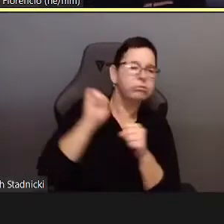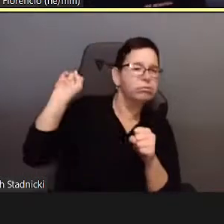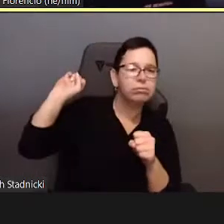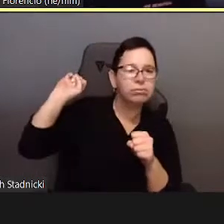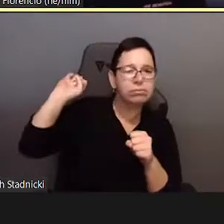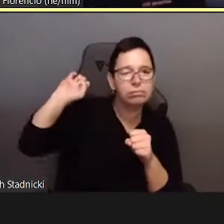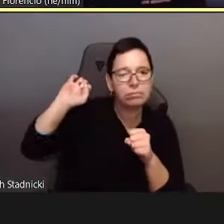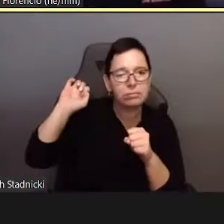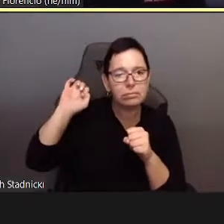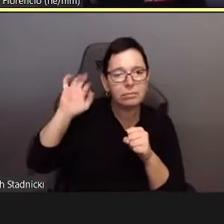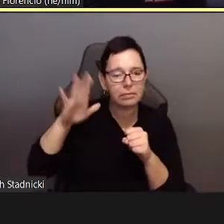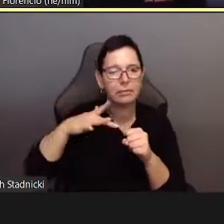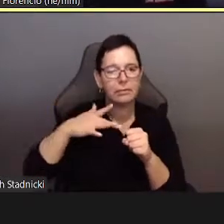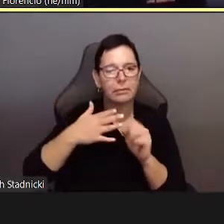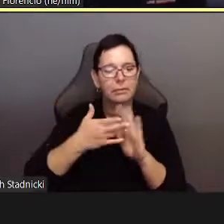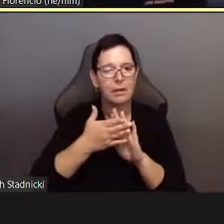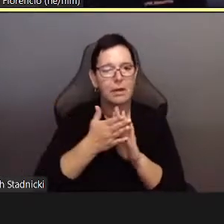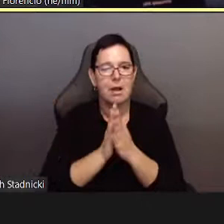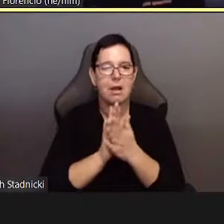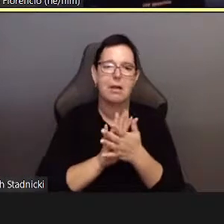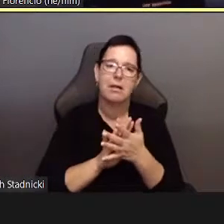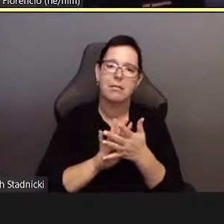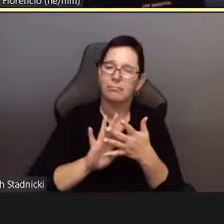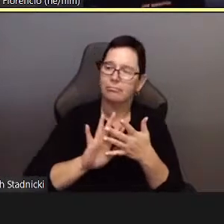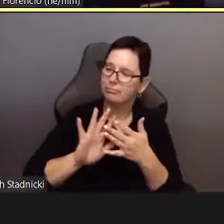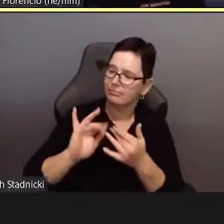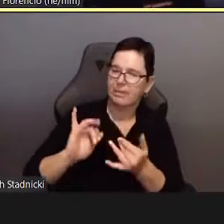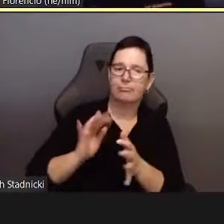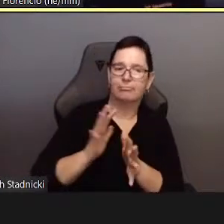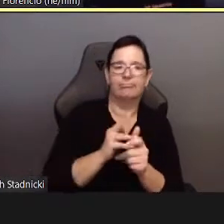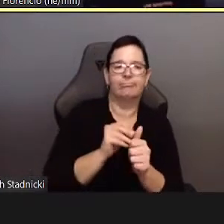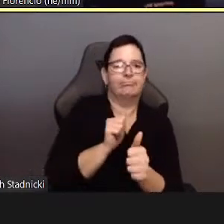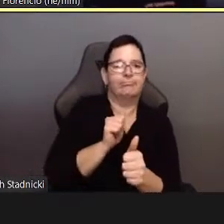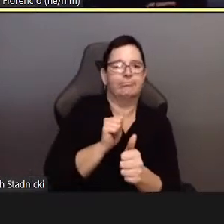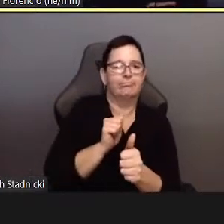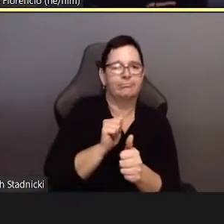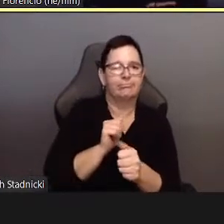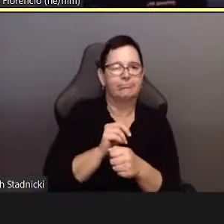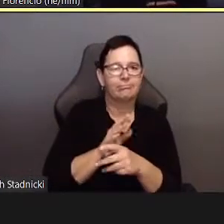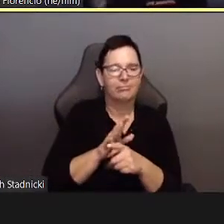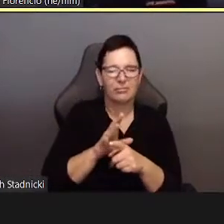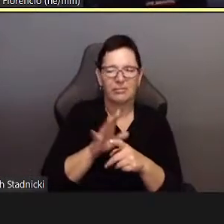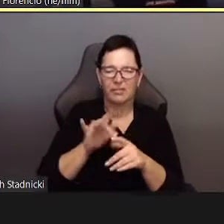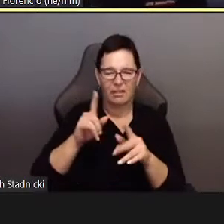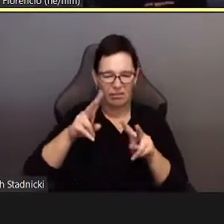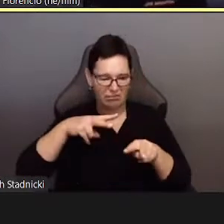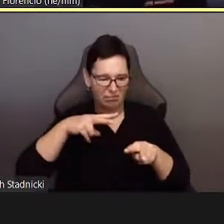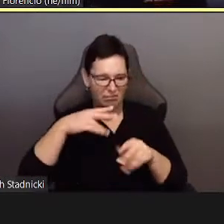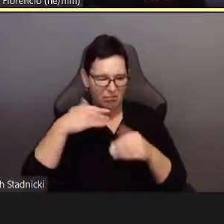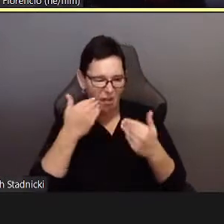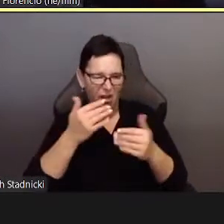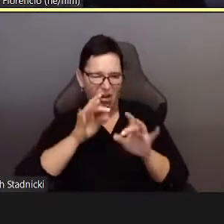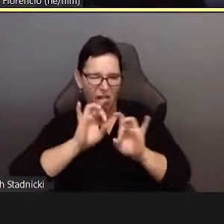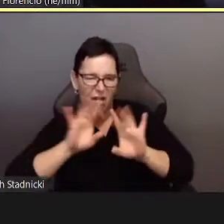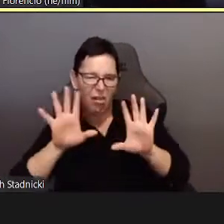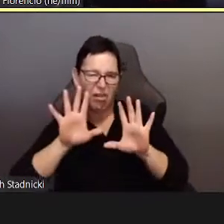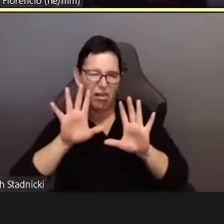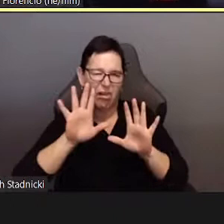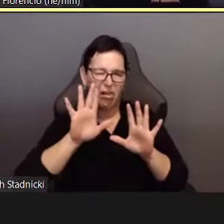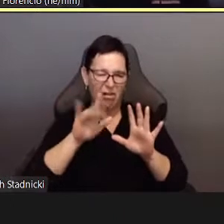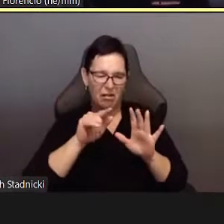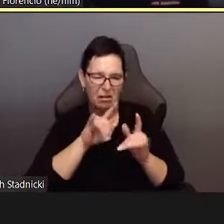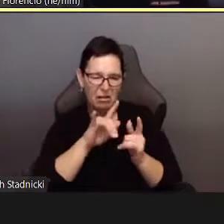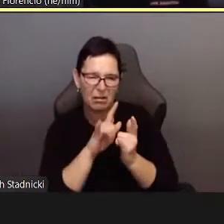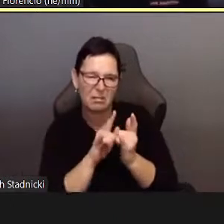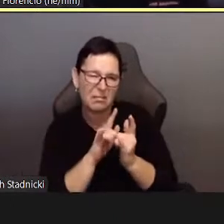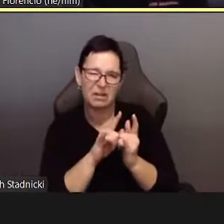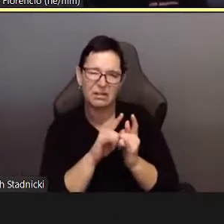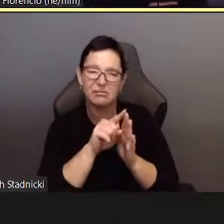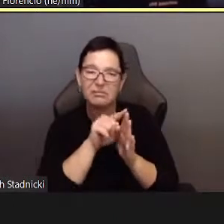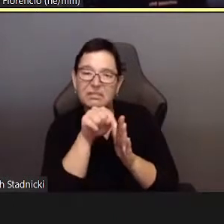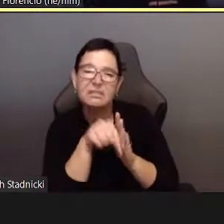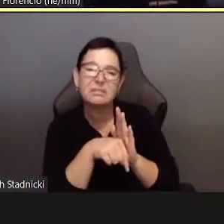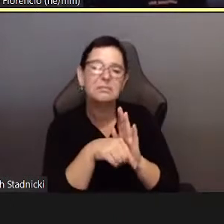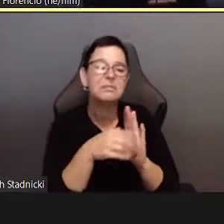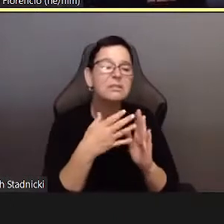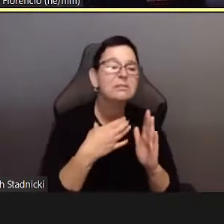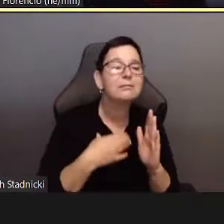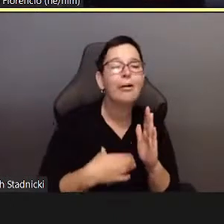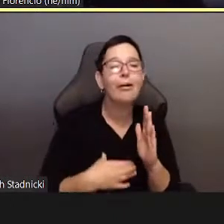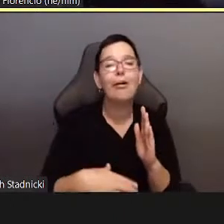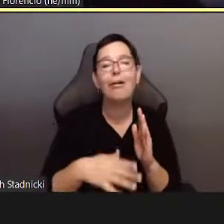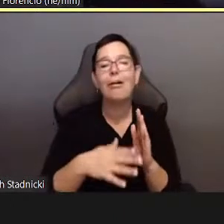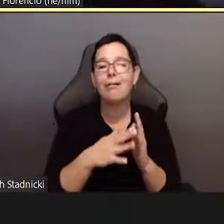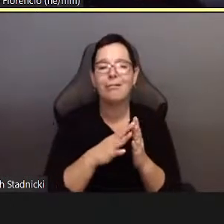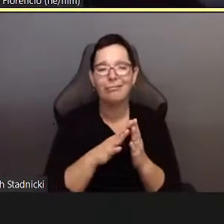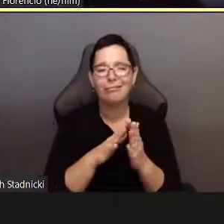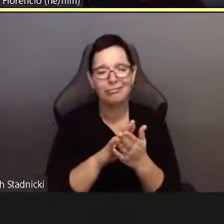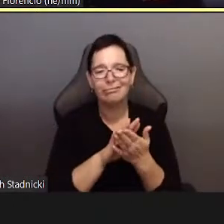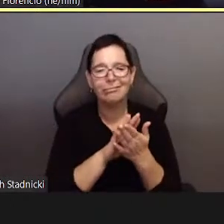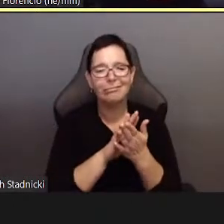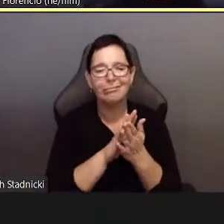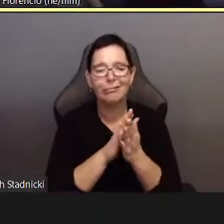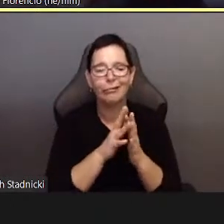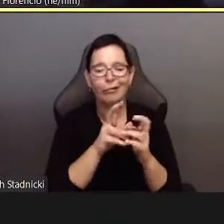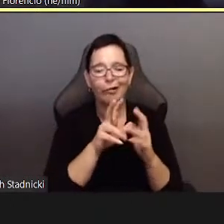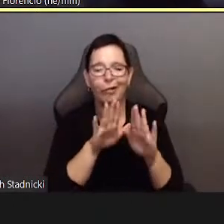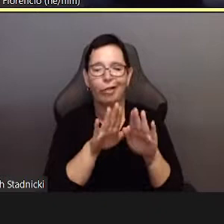Gay men out to realize that such salvational project